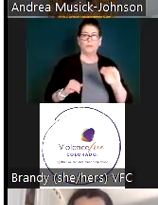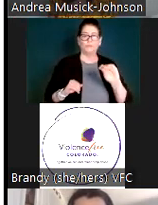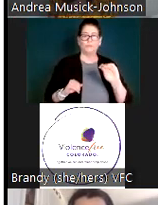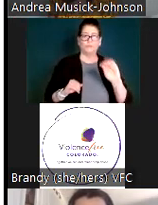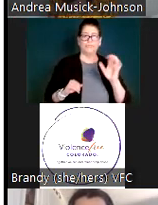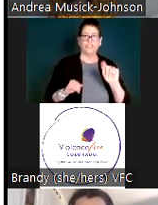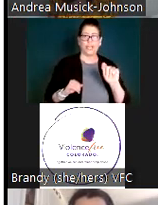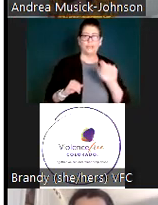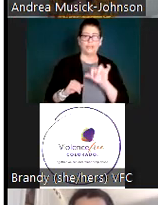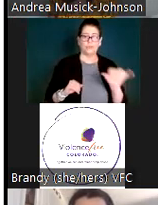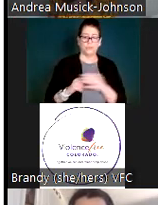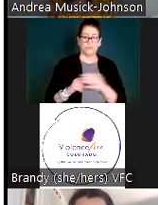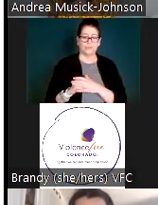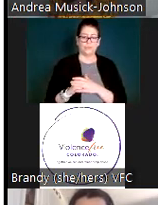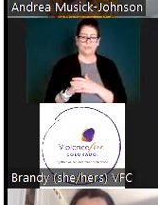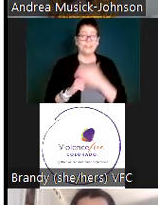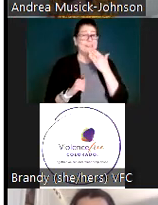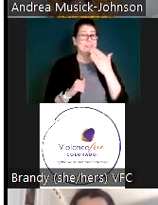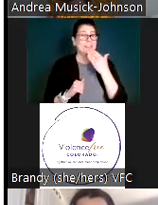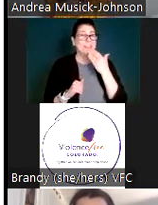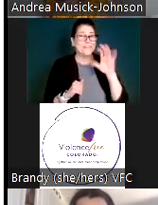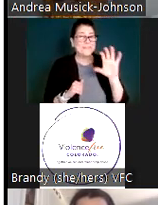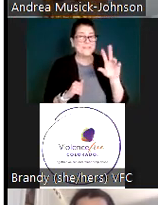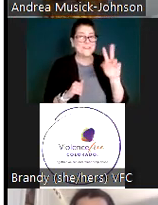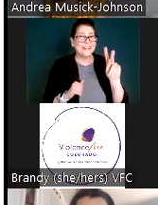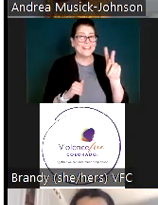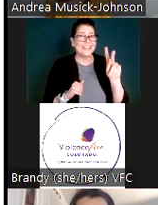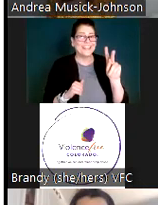And thank you for the video link, Andrea. That's really helpful. (Andrea) You're welcome.